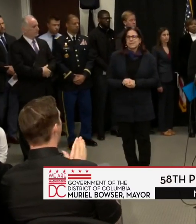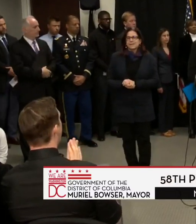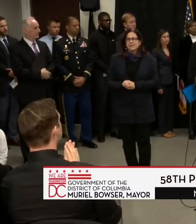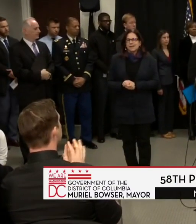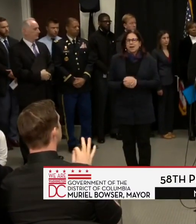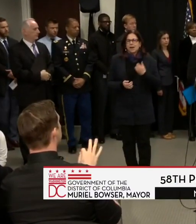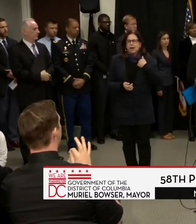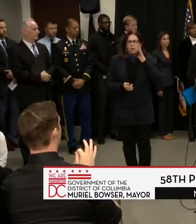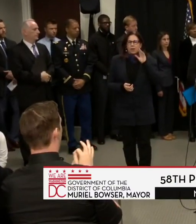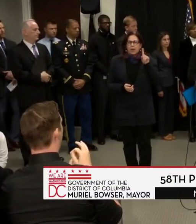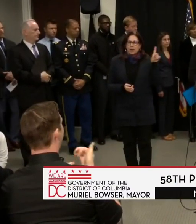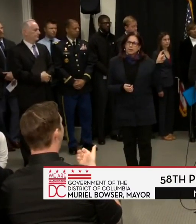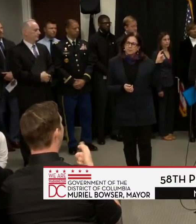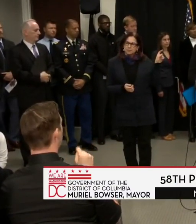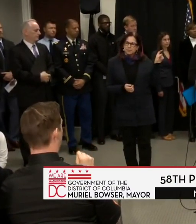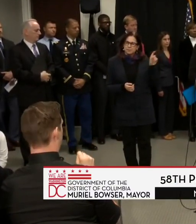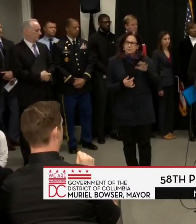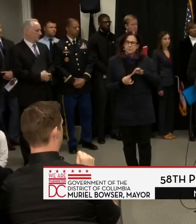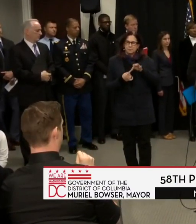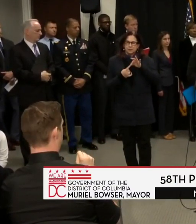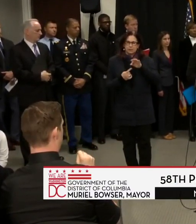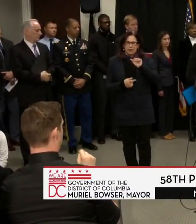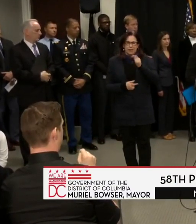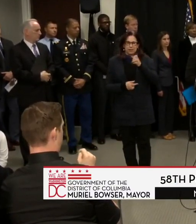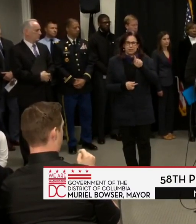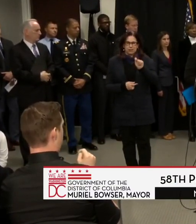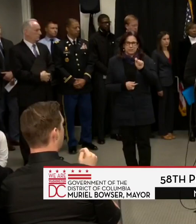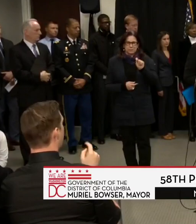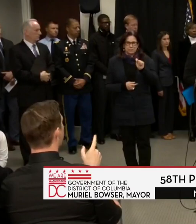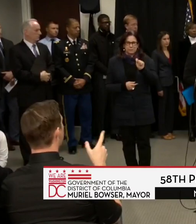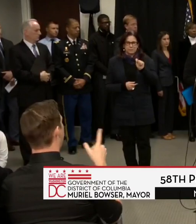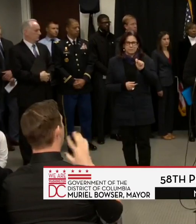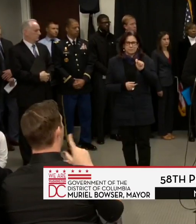THE CHIEF CAN LET US KNOW ABOUT ANY LOCAL PERMITS.